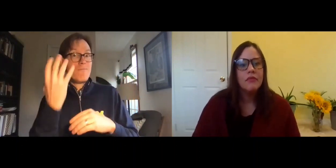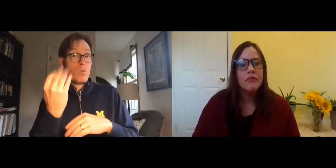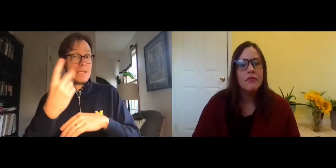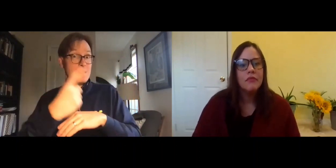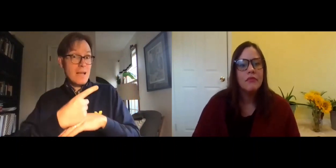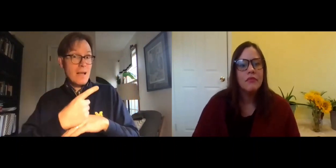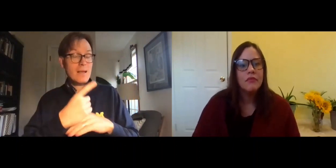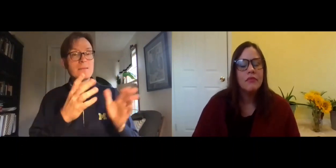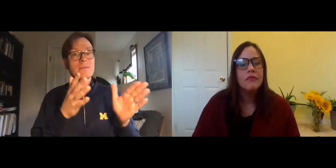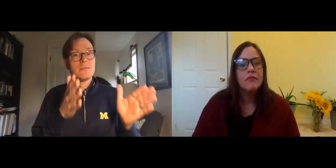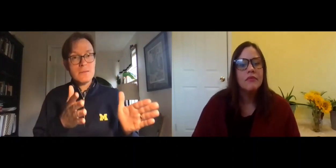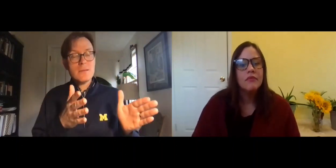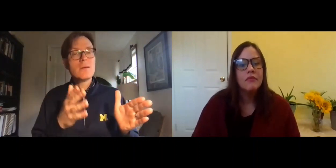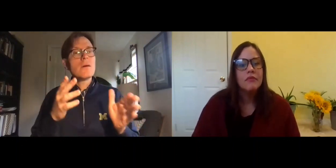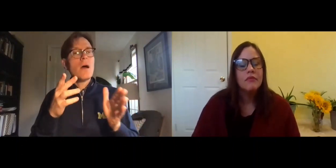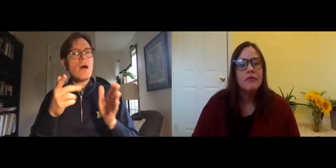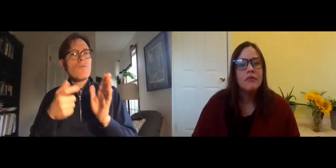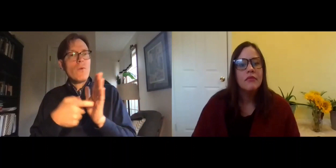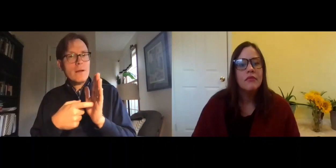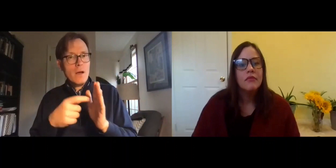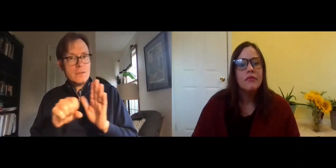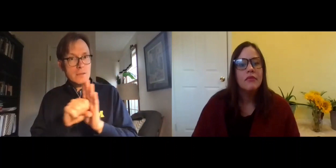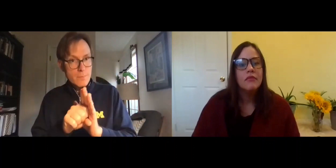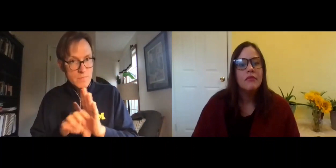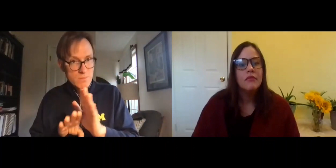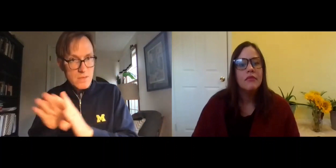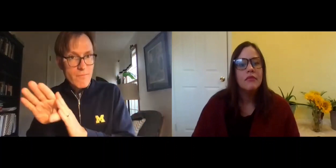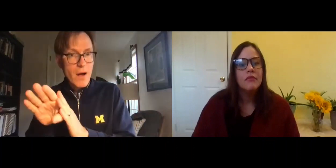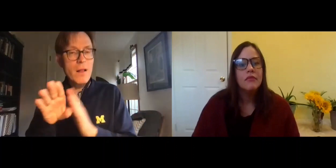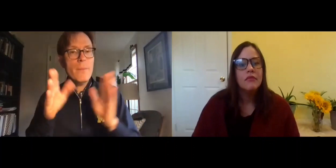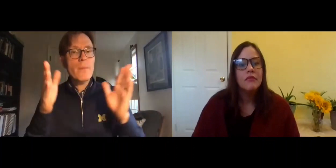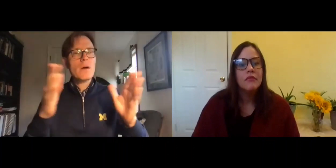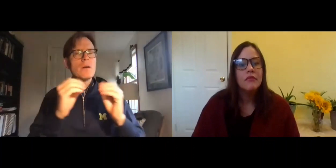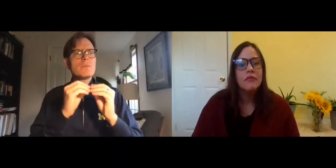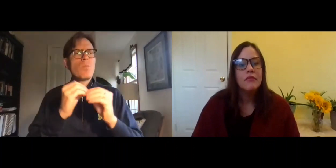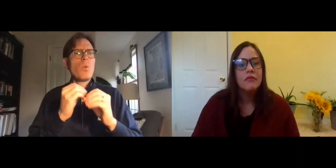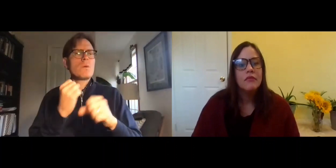So three weeks allows us some time because if, maximum, it takes 14 days for symptoms